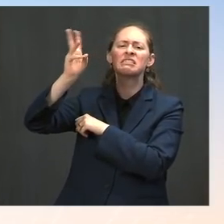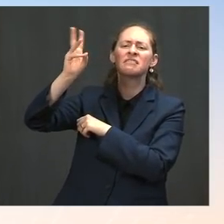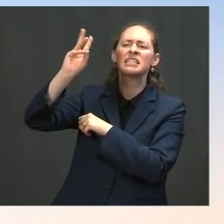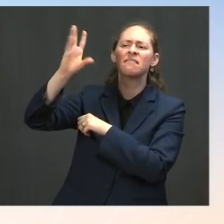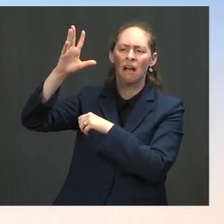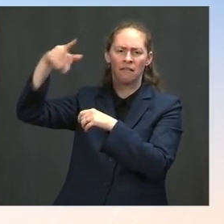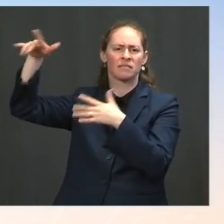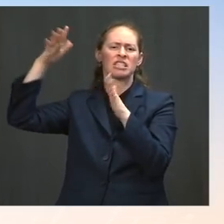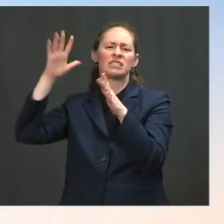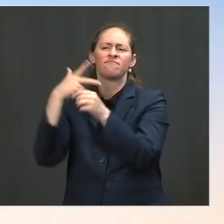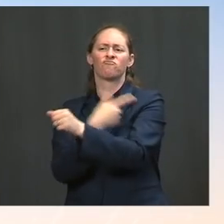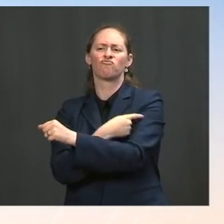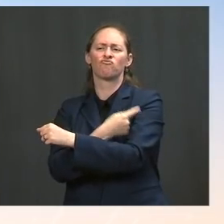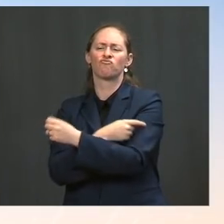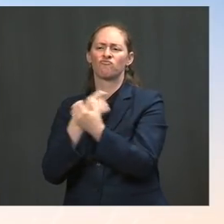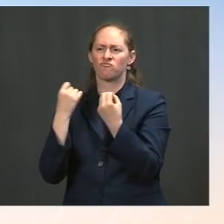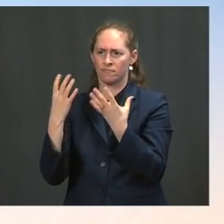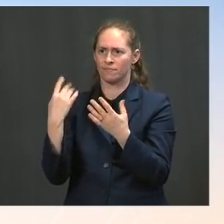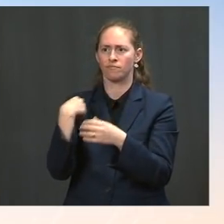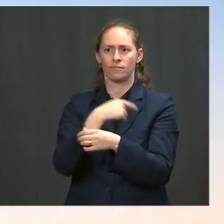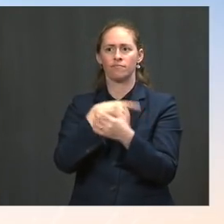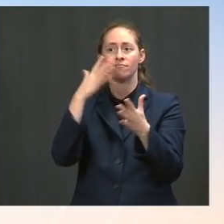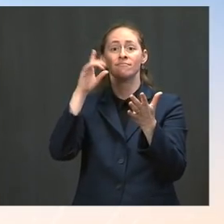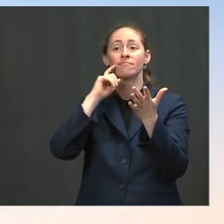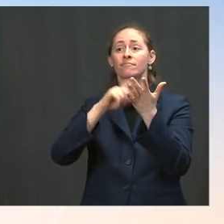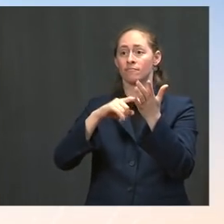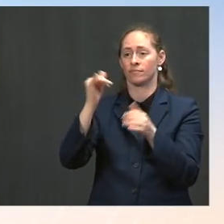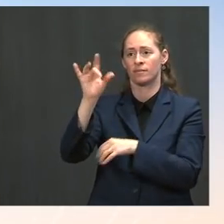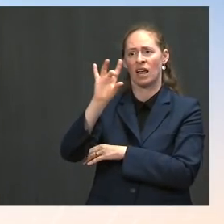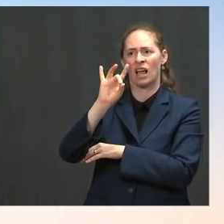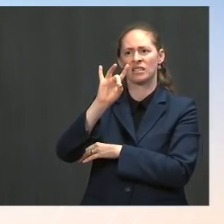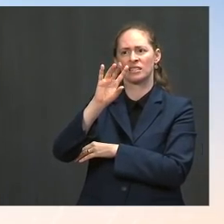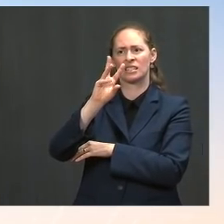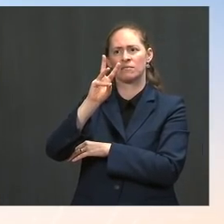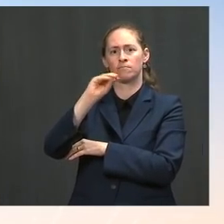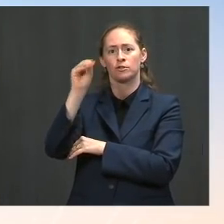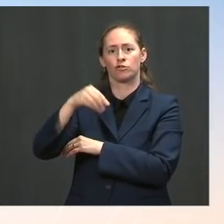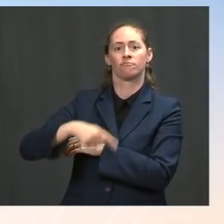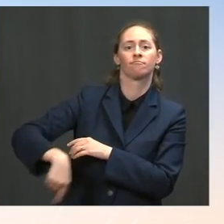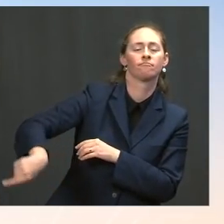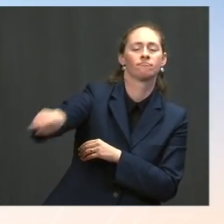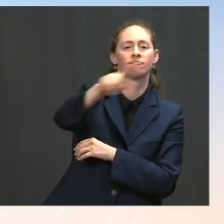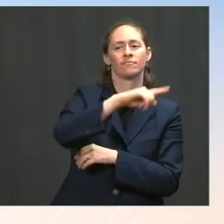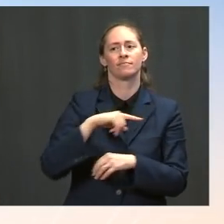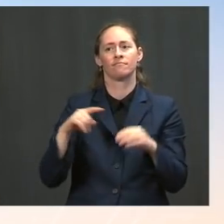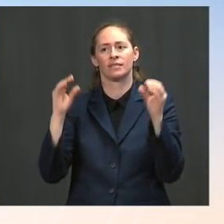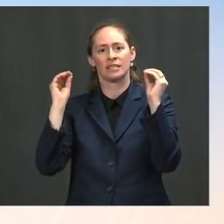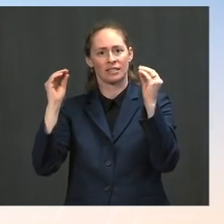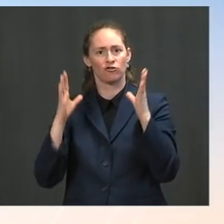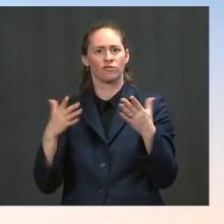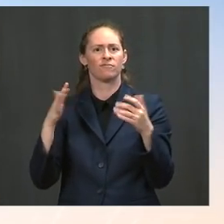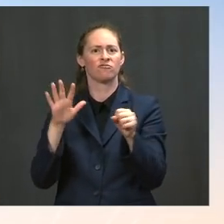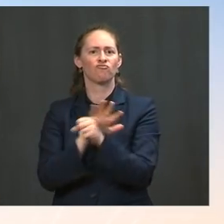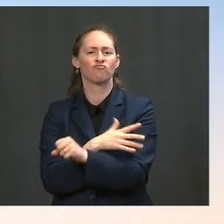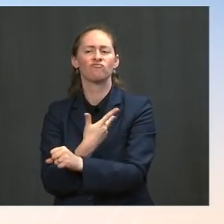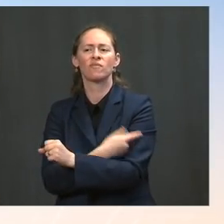Eighty-six percent of teachers across the country are vaccinated. We've also seen, in recent polls, which I think was a bit of a wake-up call --